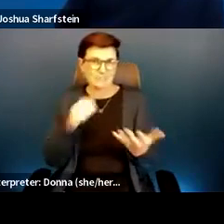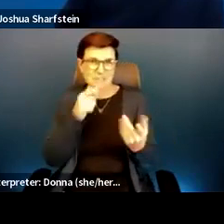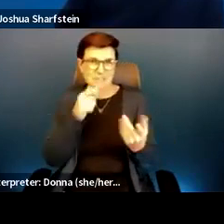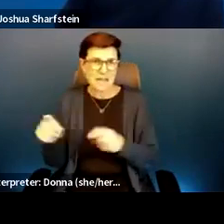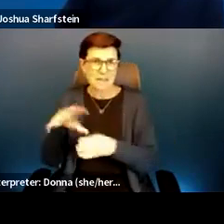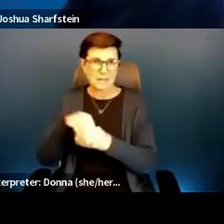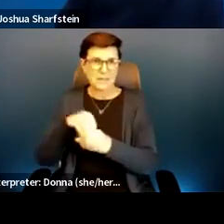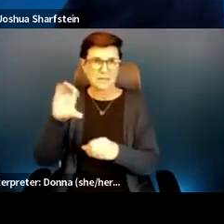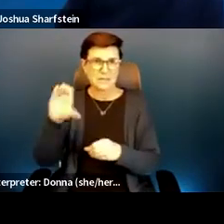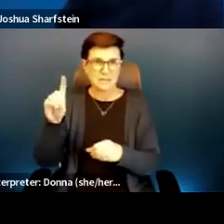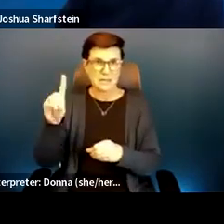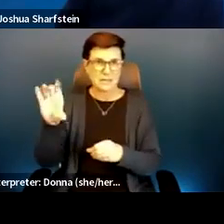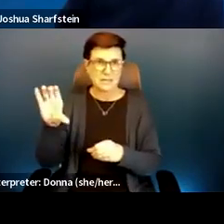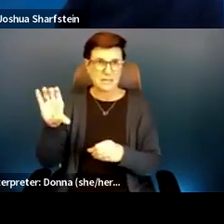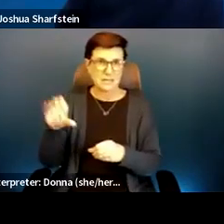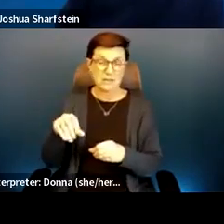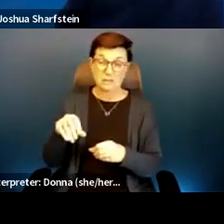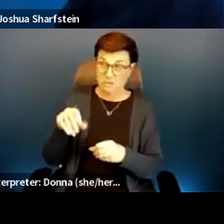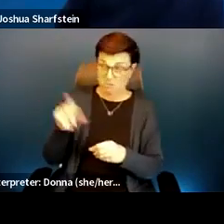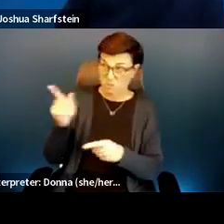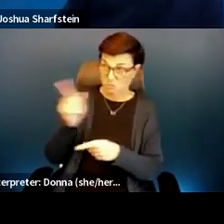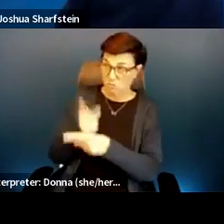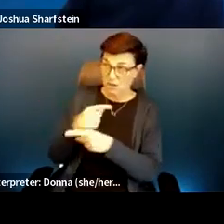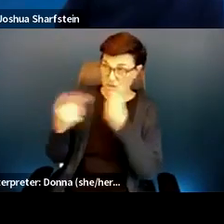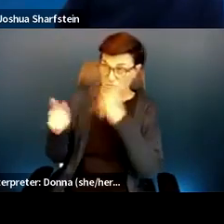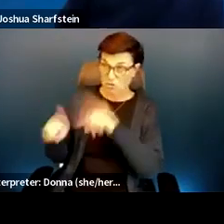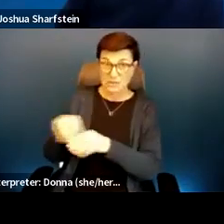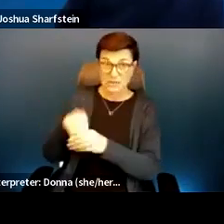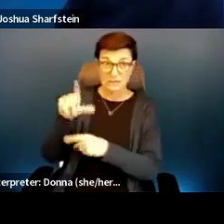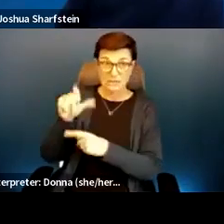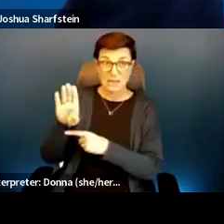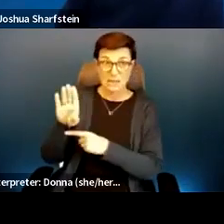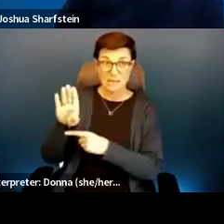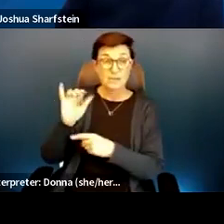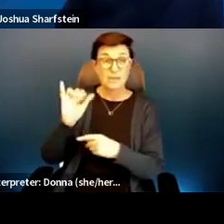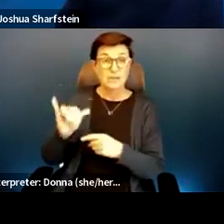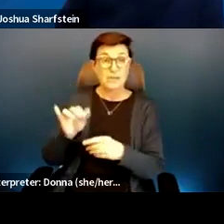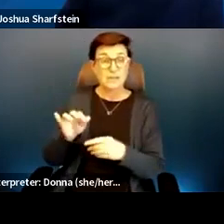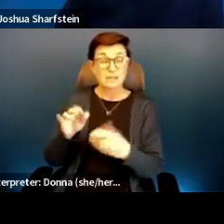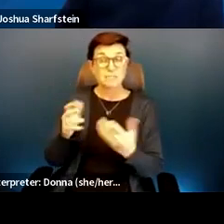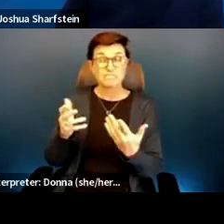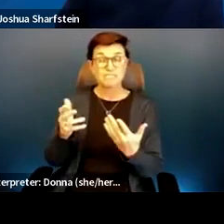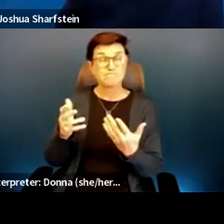In the labs as much, right? And this is partly the issue of the fact that when you have